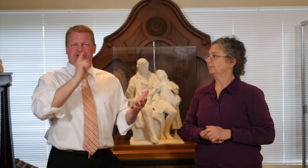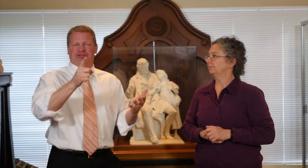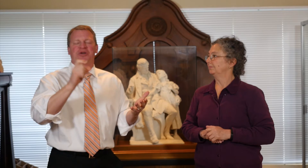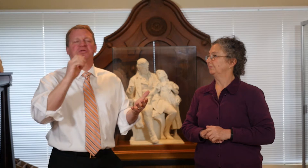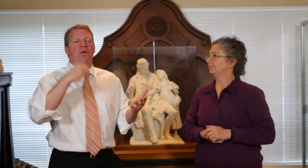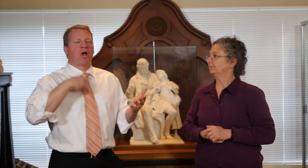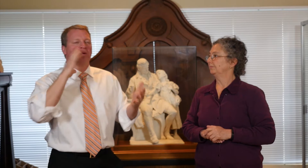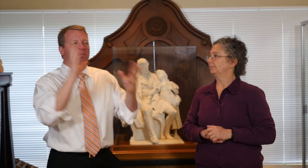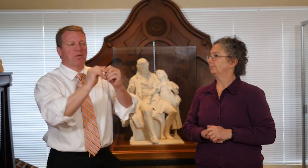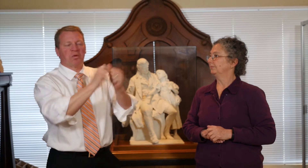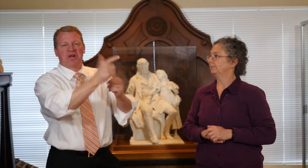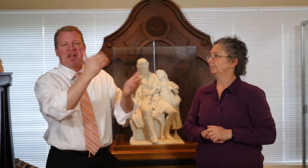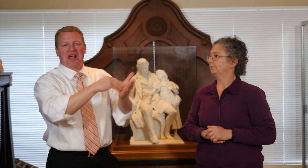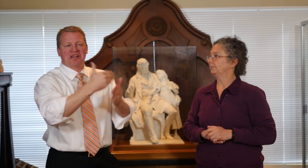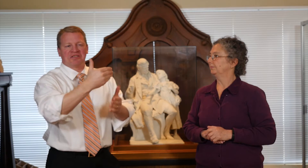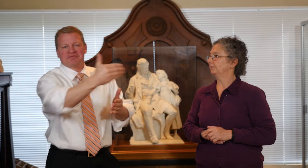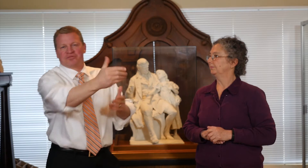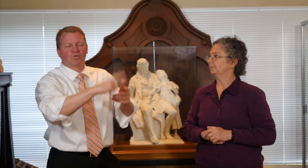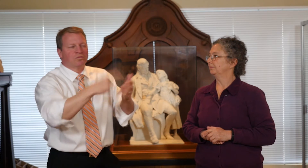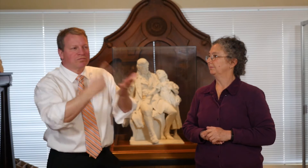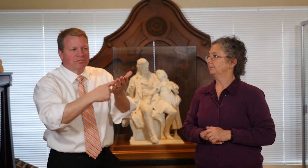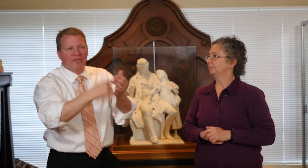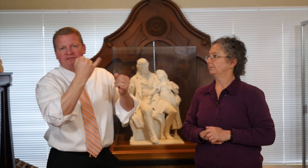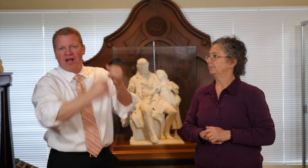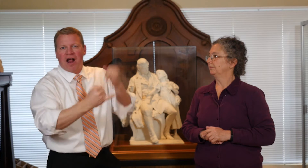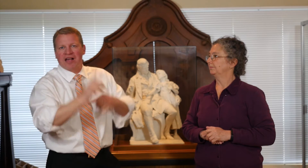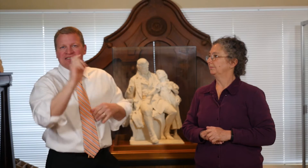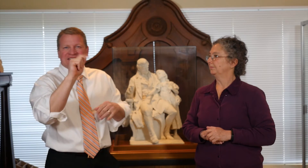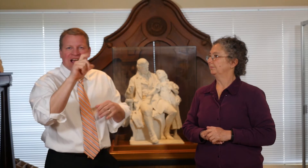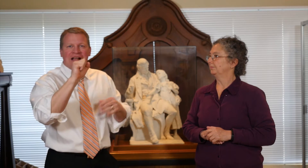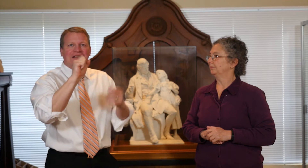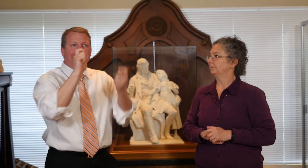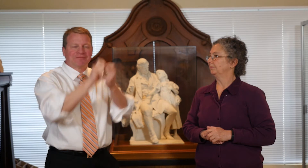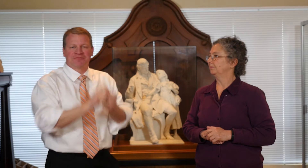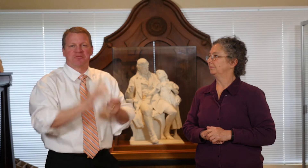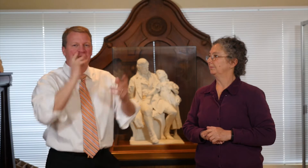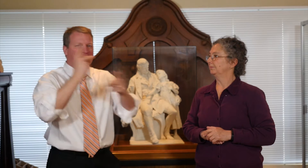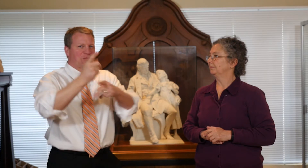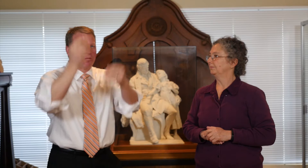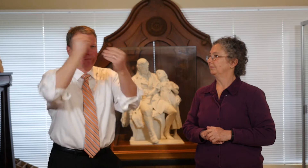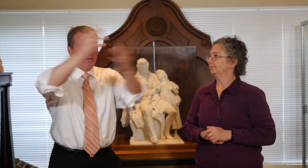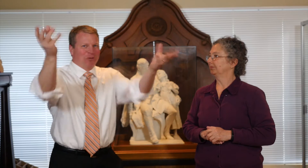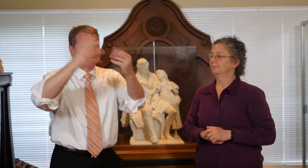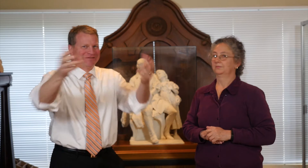be a great opportunity. So I'll be talking with Bobbi again more and finalizing the details